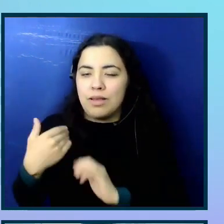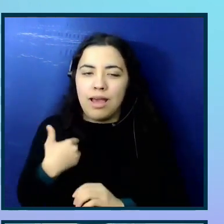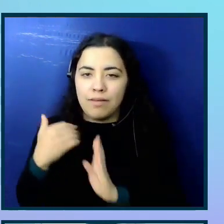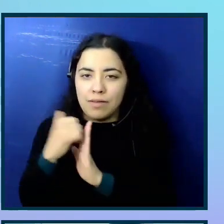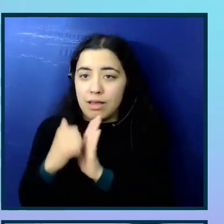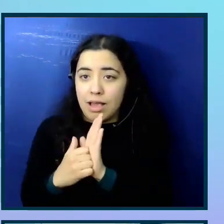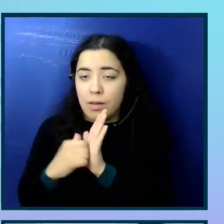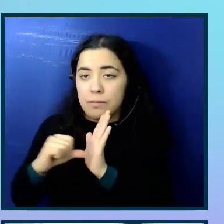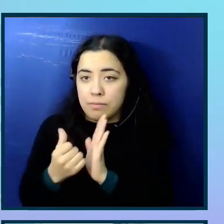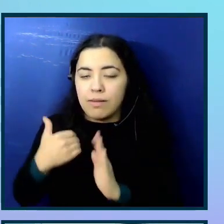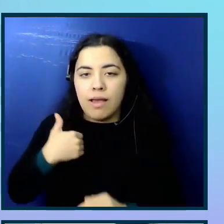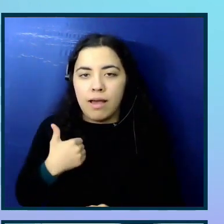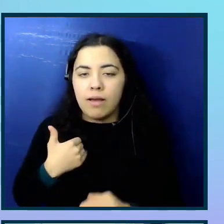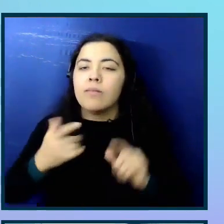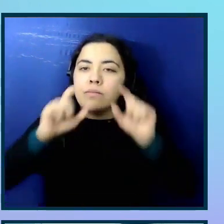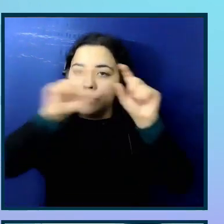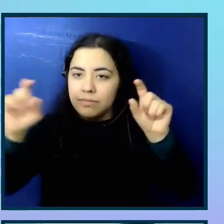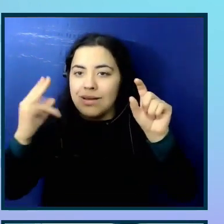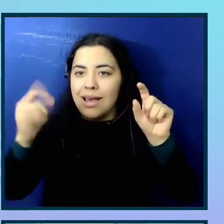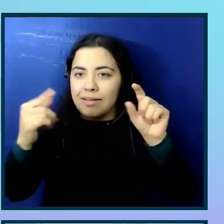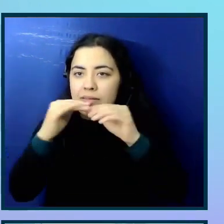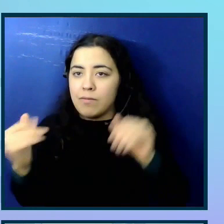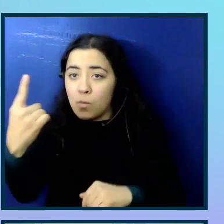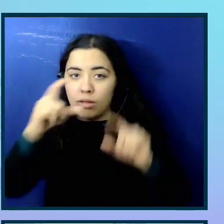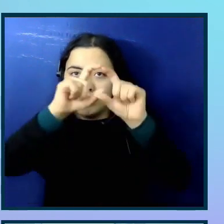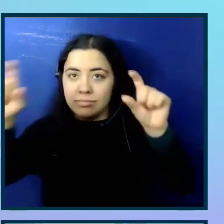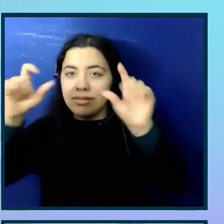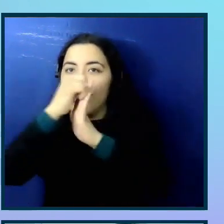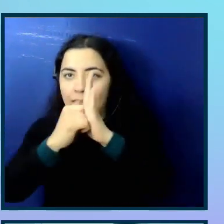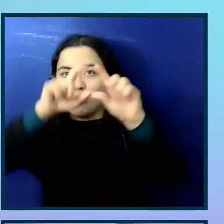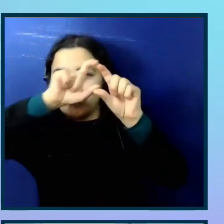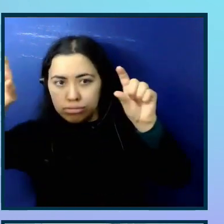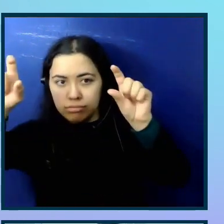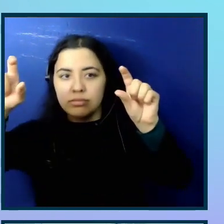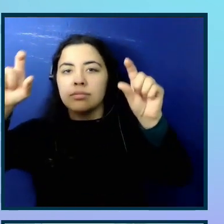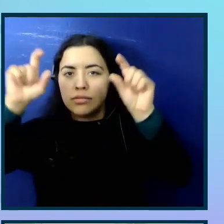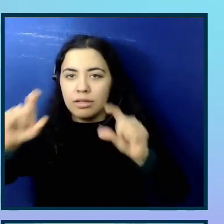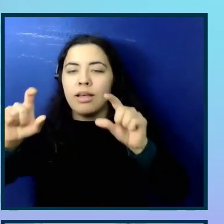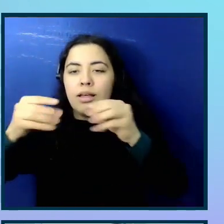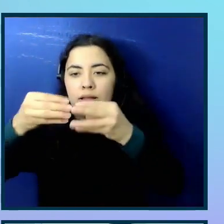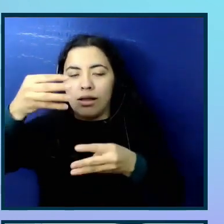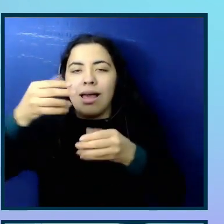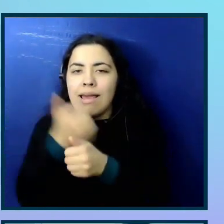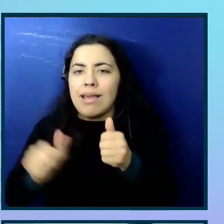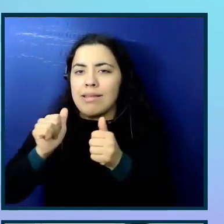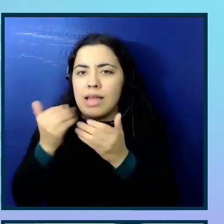would have heading level one accounts, and then any items or elements or components within section